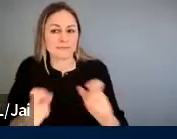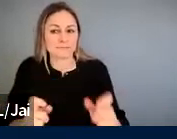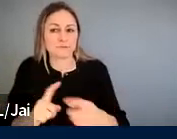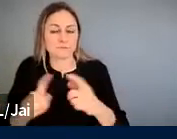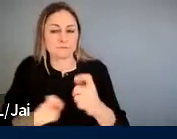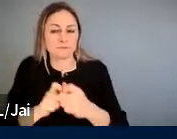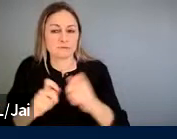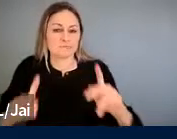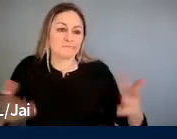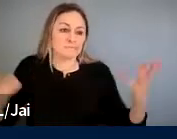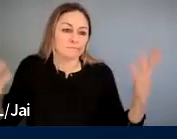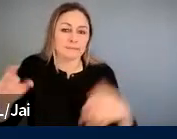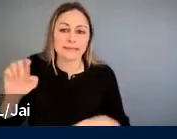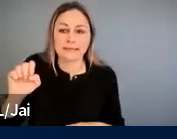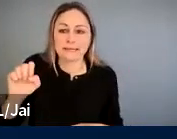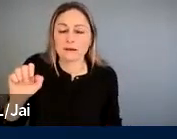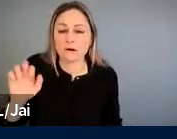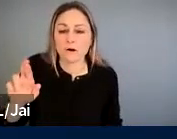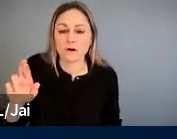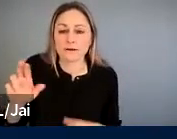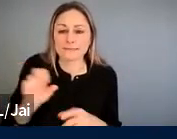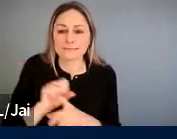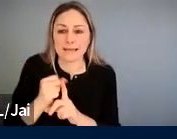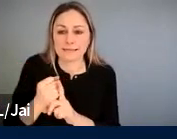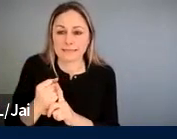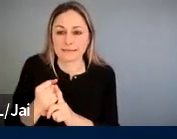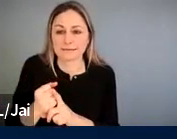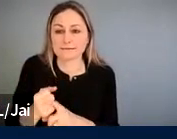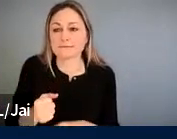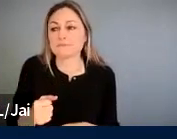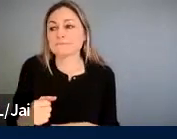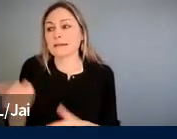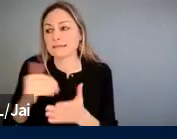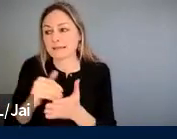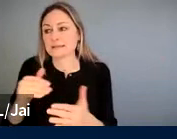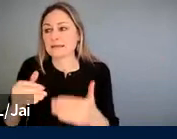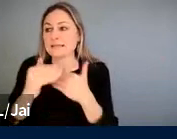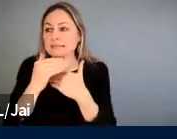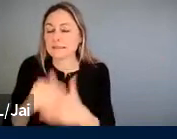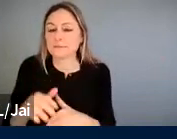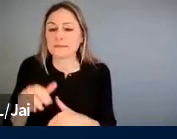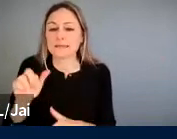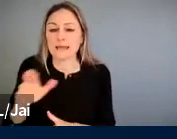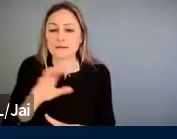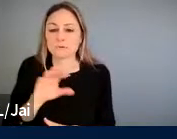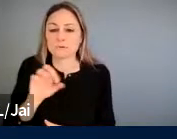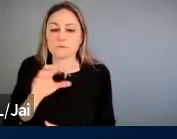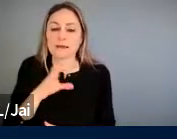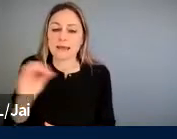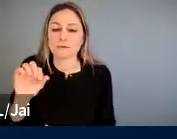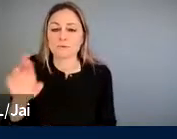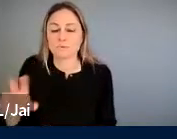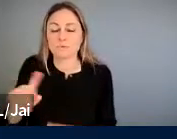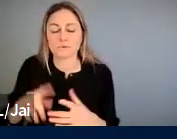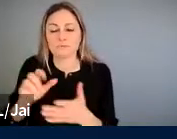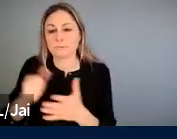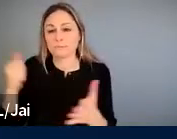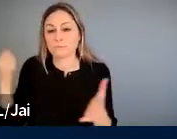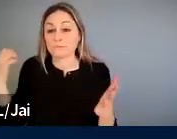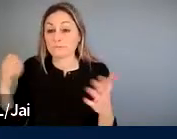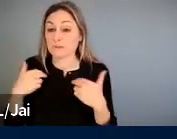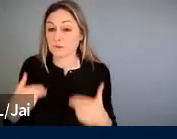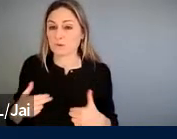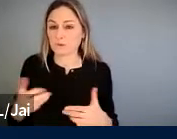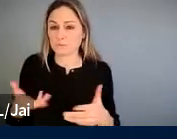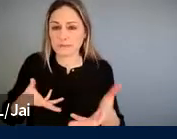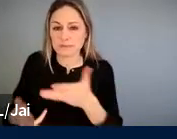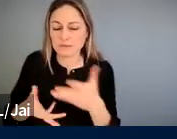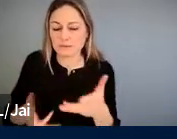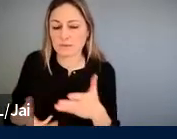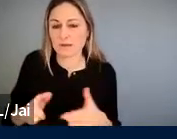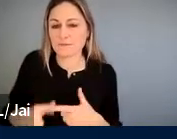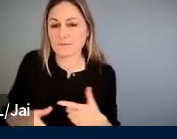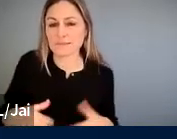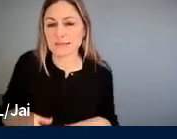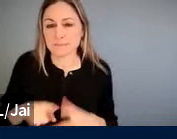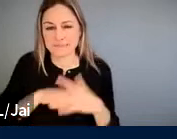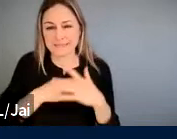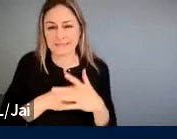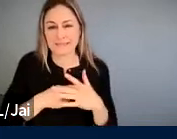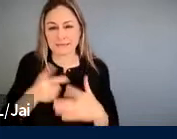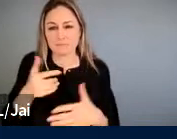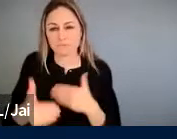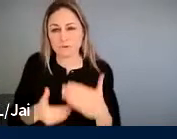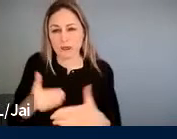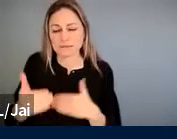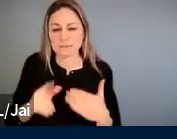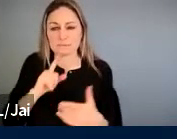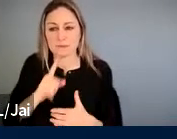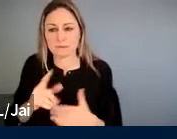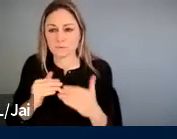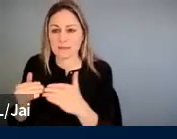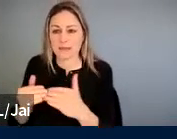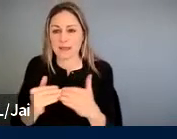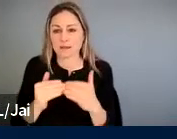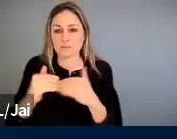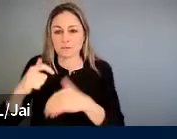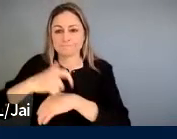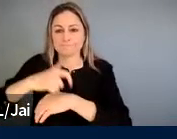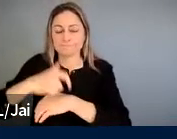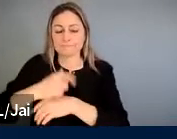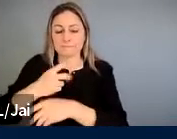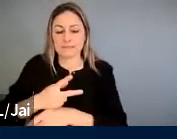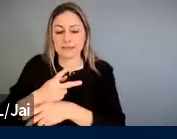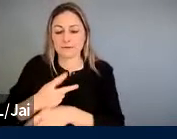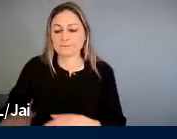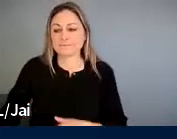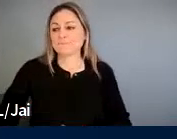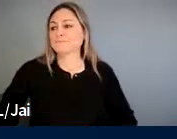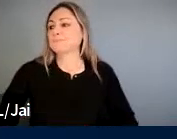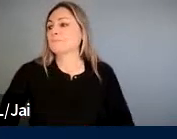setting. So again, limiting and/or removing that human engagement to ensure equitable care. Melanie